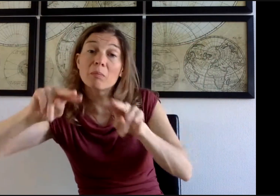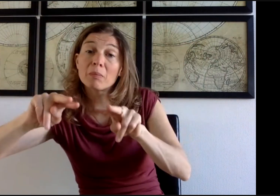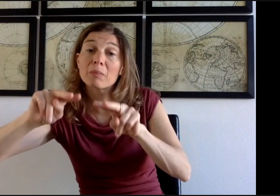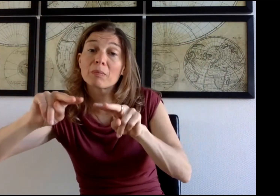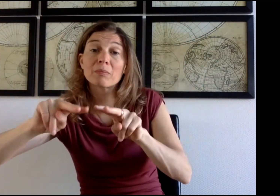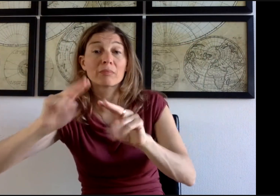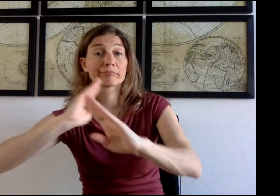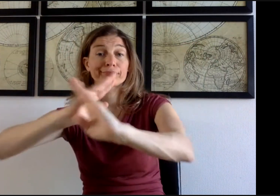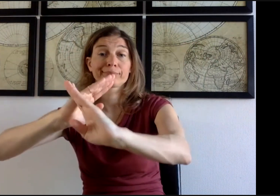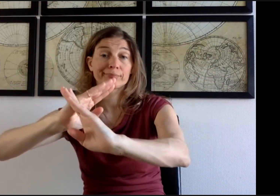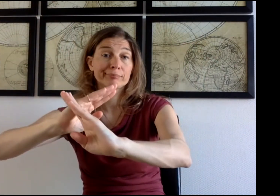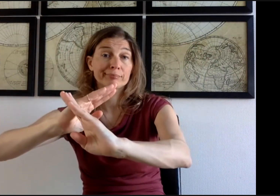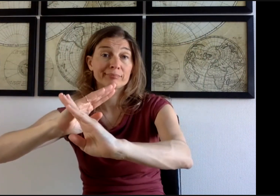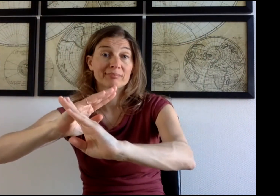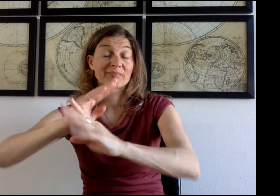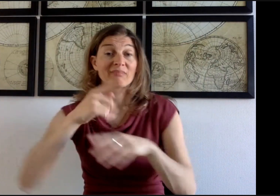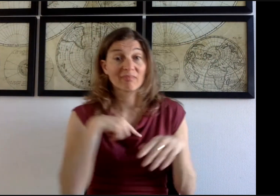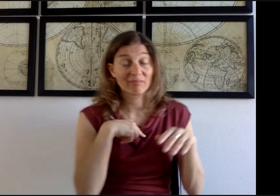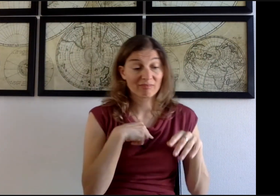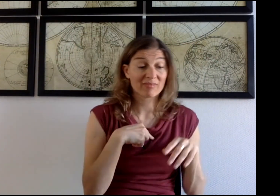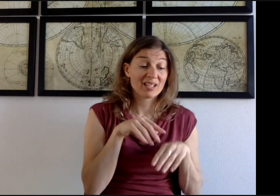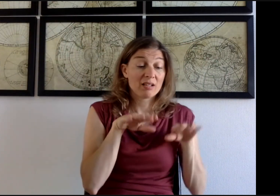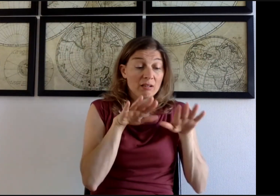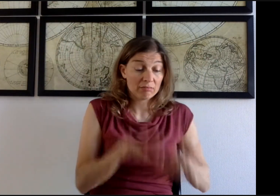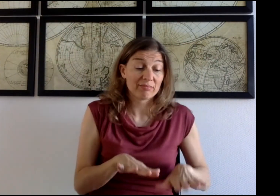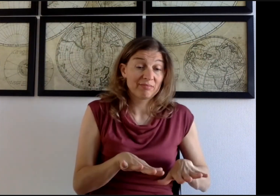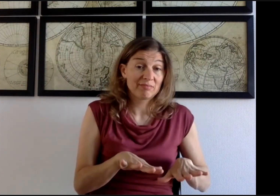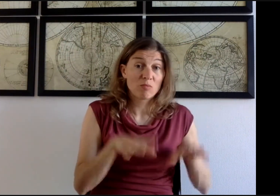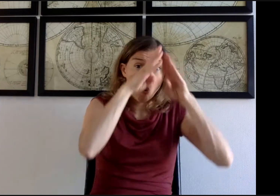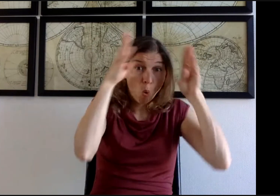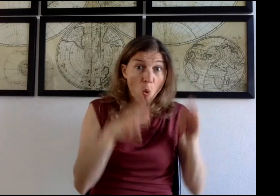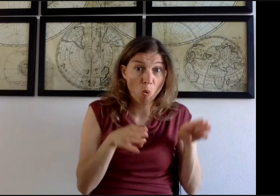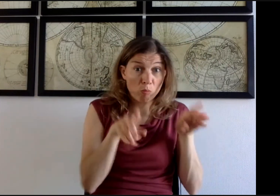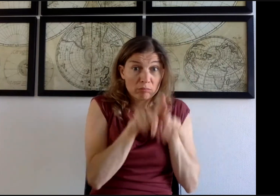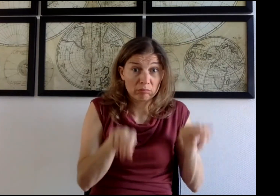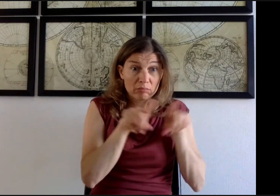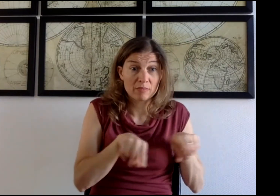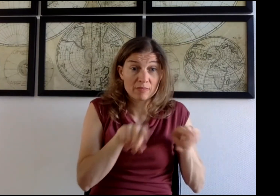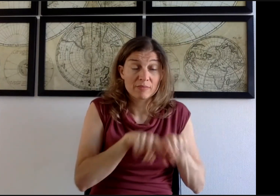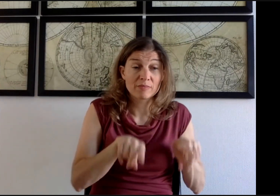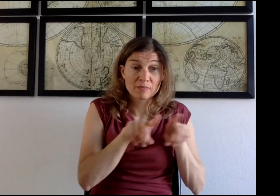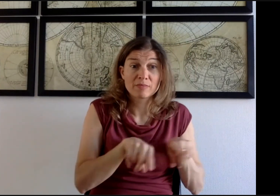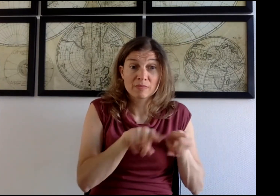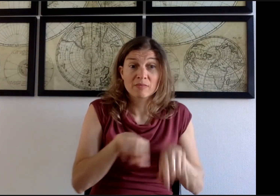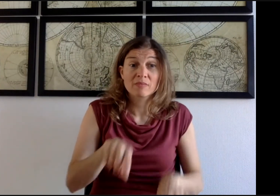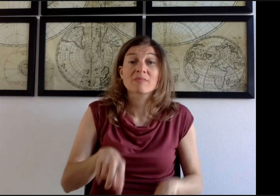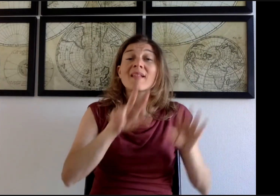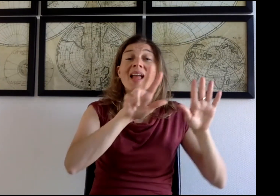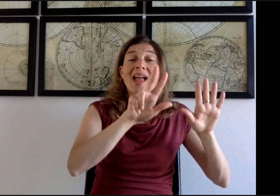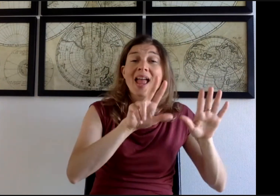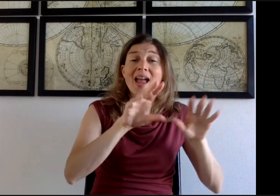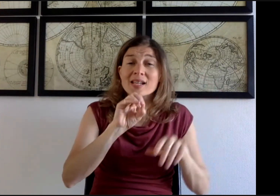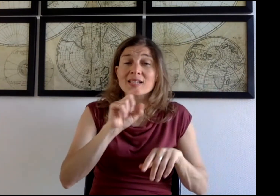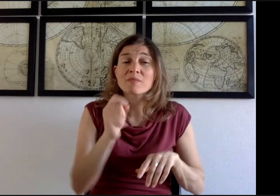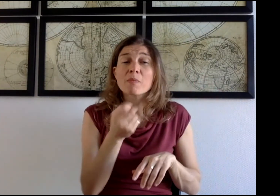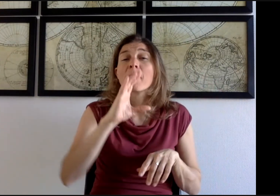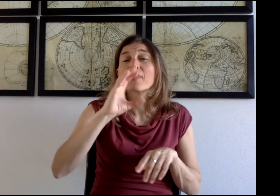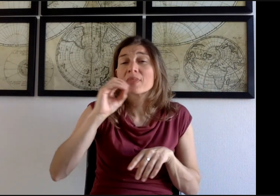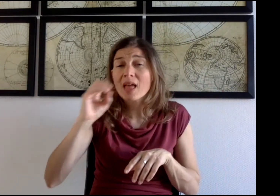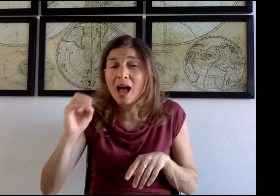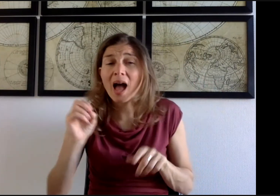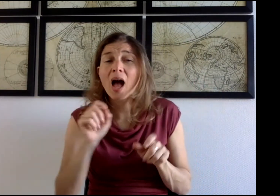284,000 people, pupils, students with disabilities stay at home